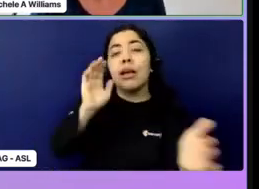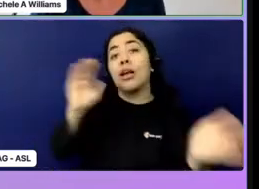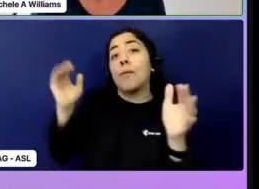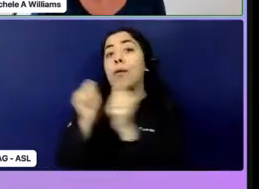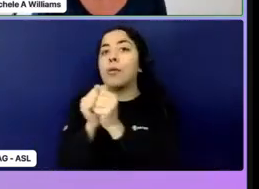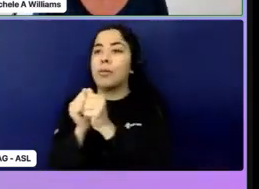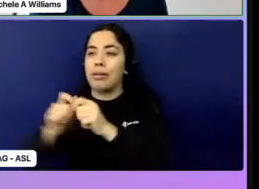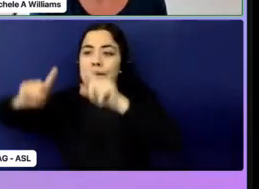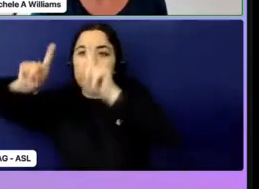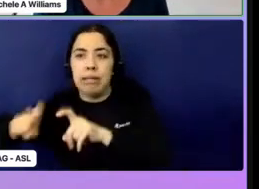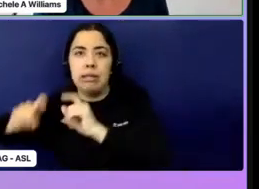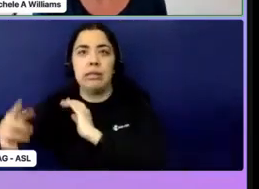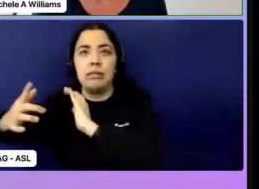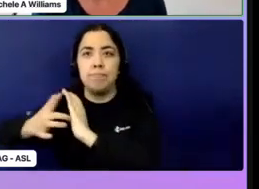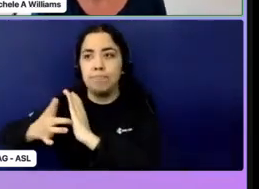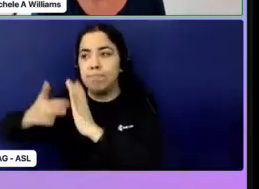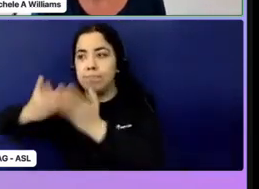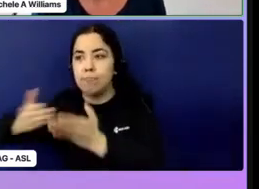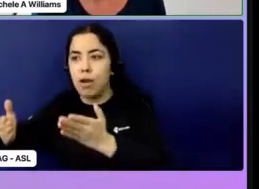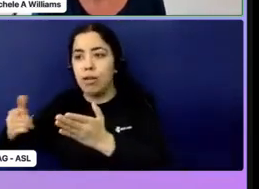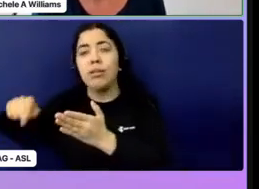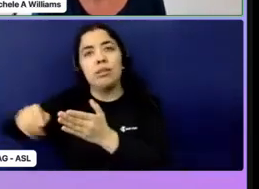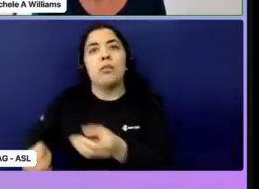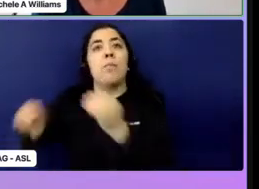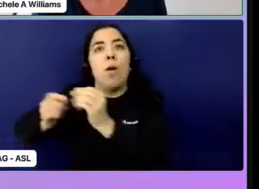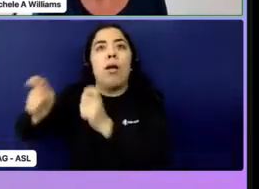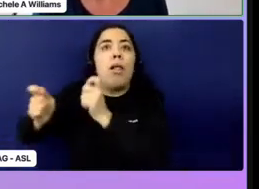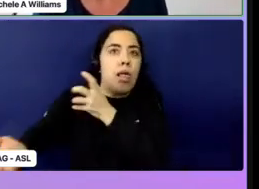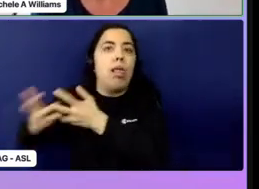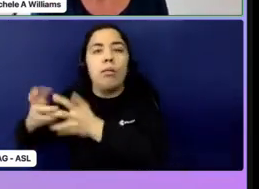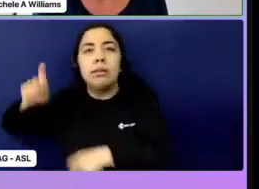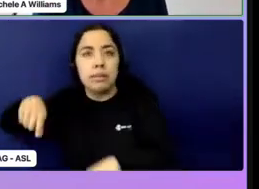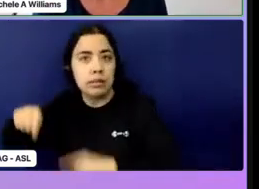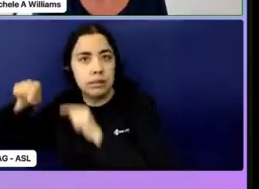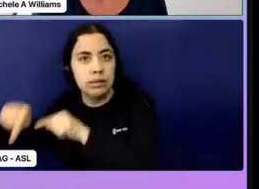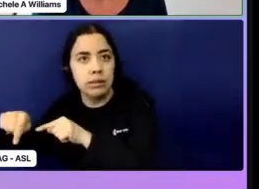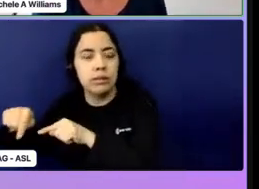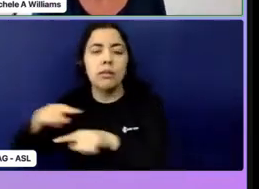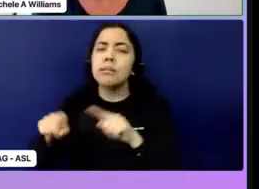observation, they don't need as much adapting as other a summative methods like chromosome testing. So for